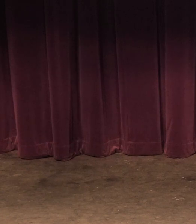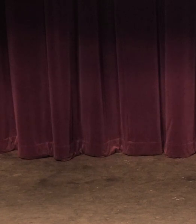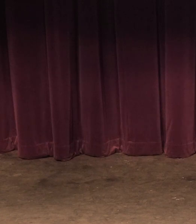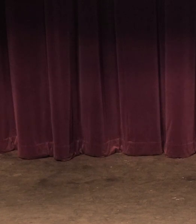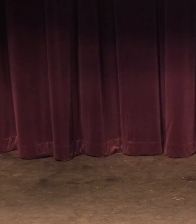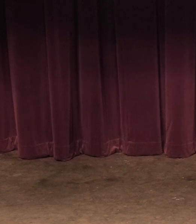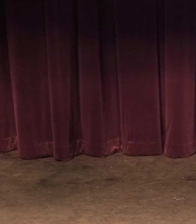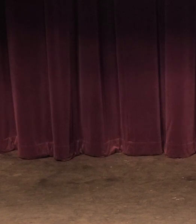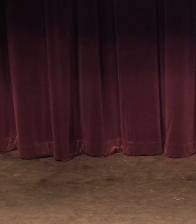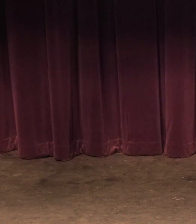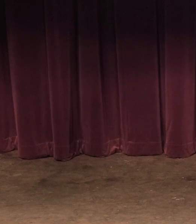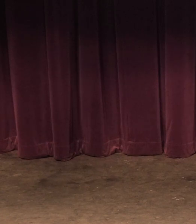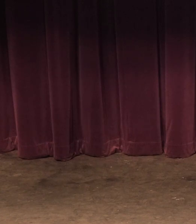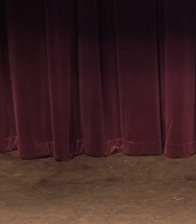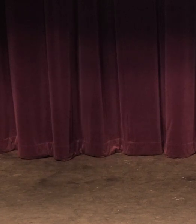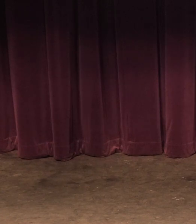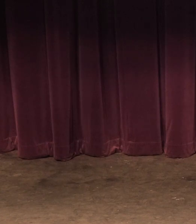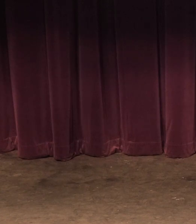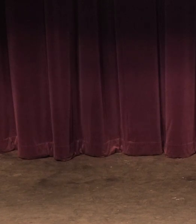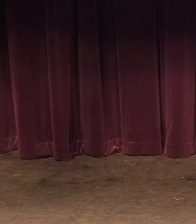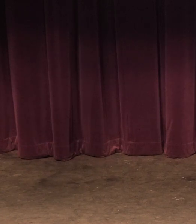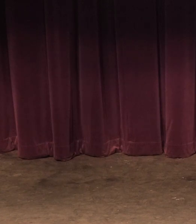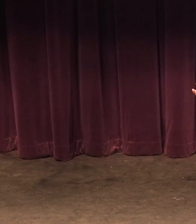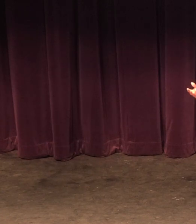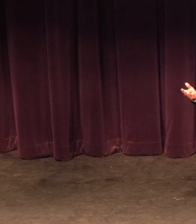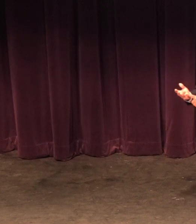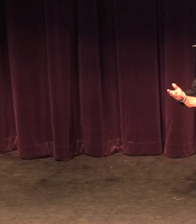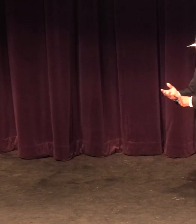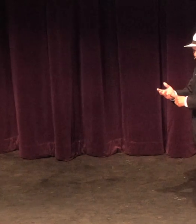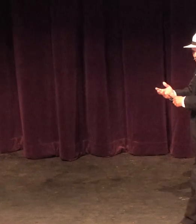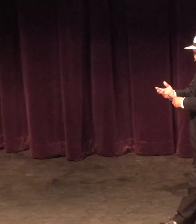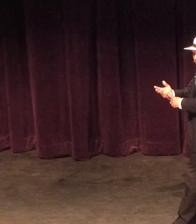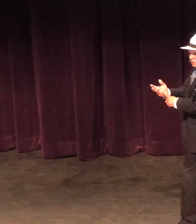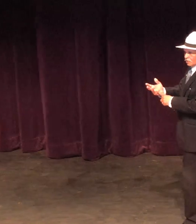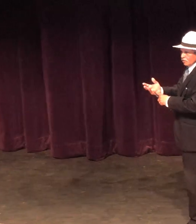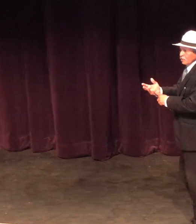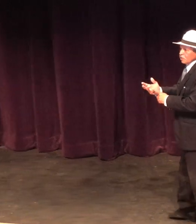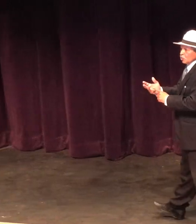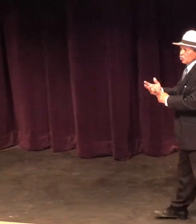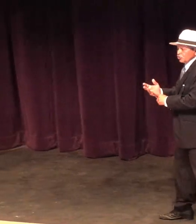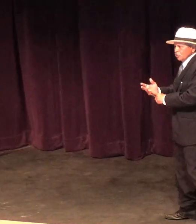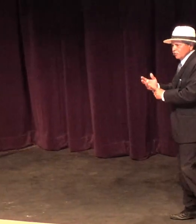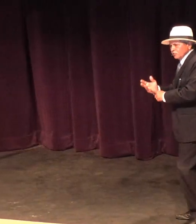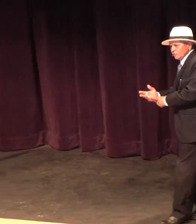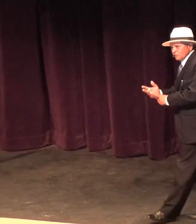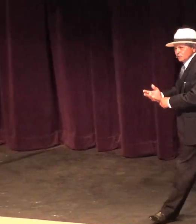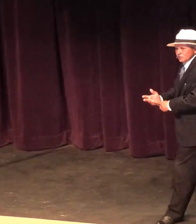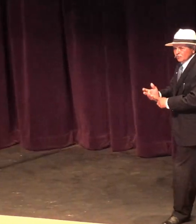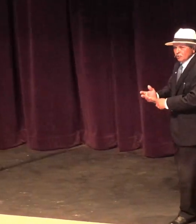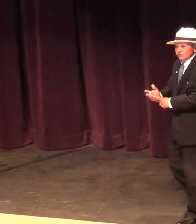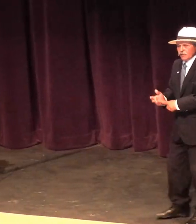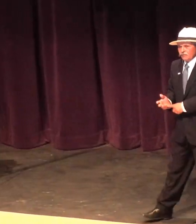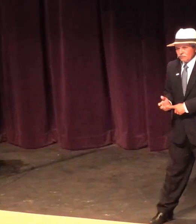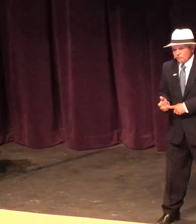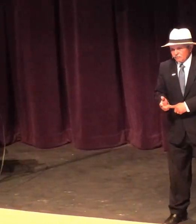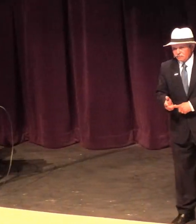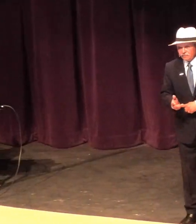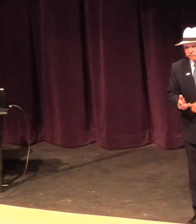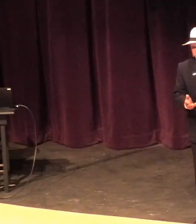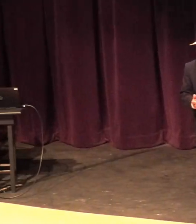there in one day. We all have a role to play. So one of my first requests to you is that we adopt our mission statements, we